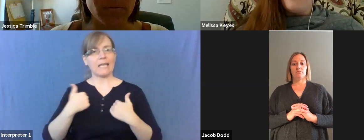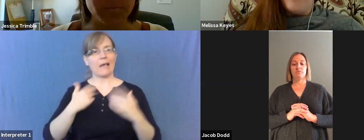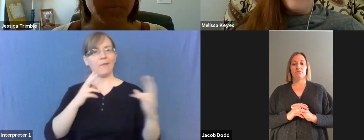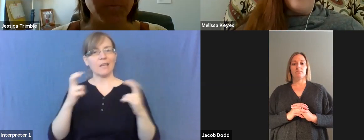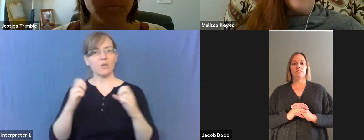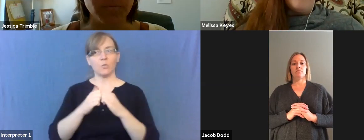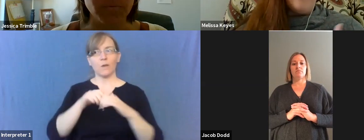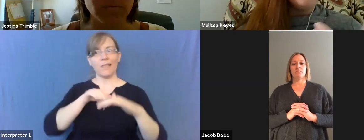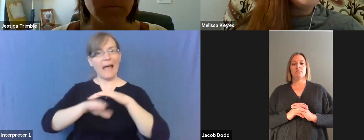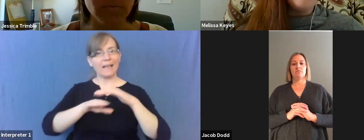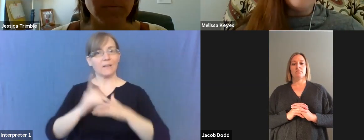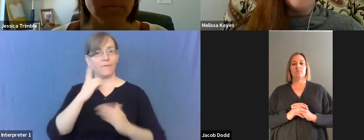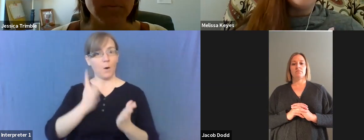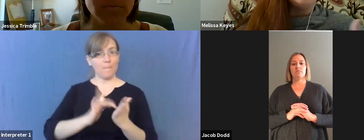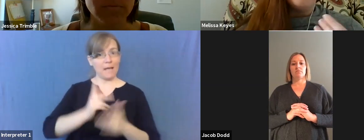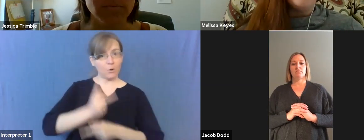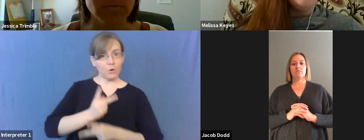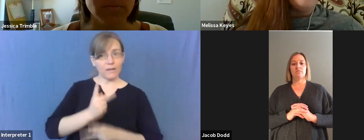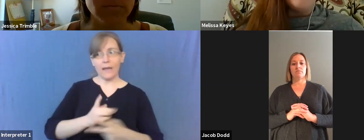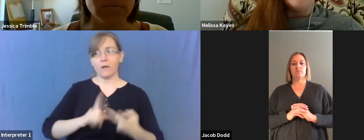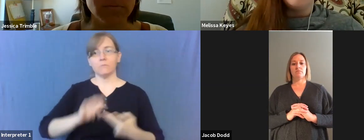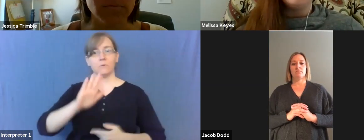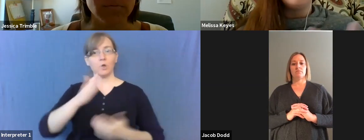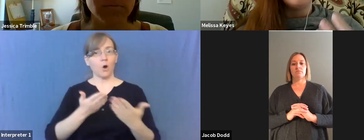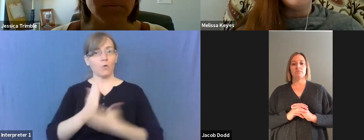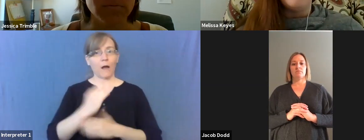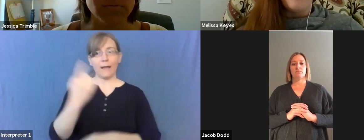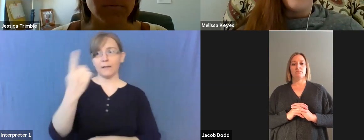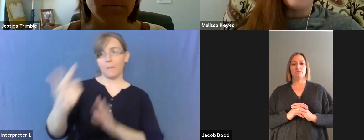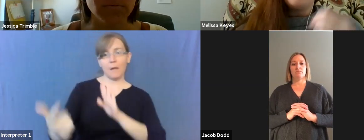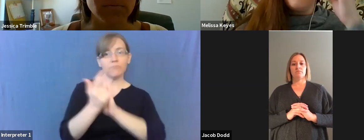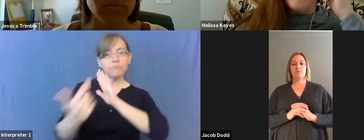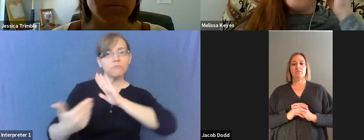or rights violations, whether you live in an institution or you live at home.